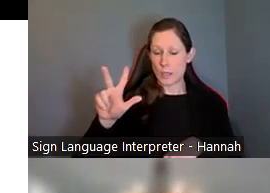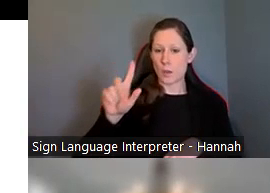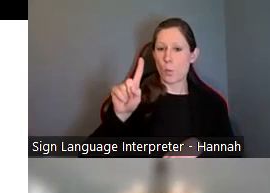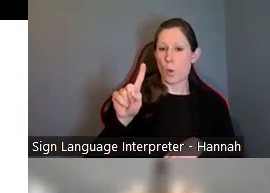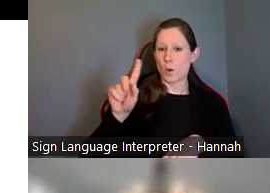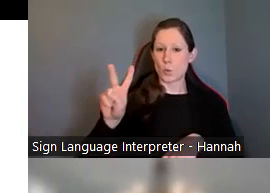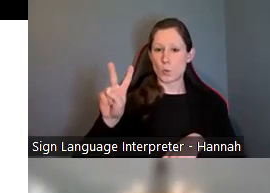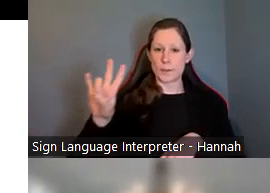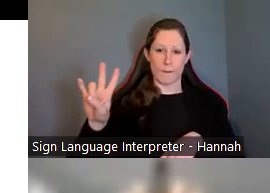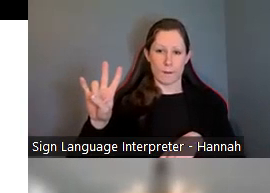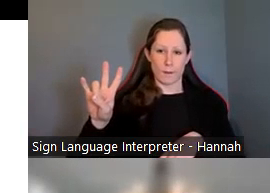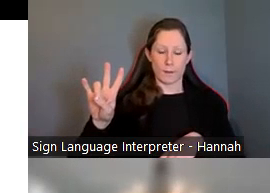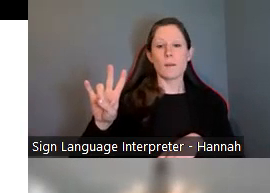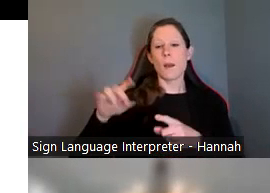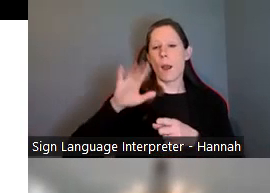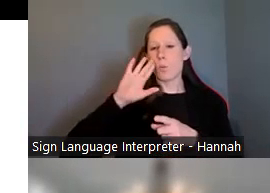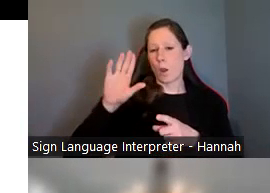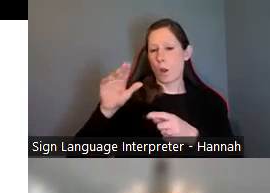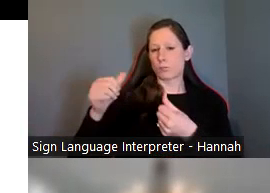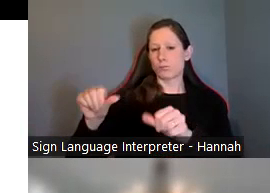I'll post a QR code for that shortly.